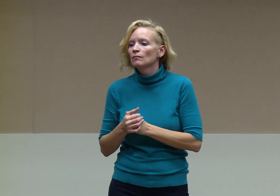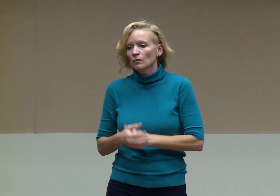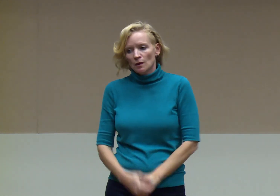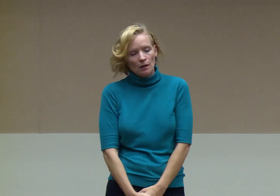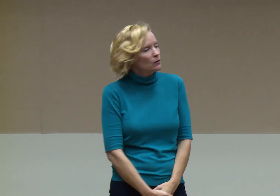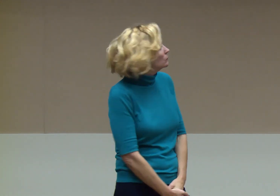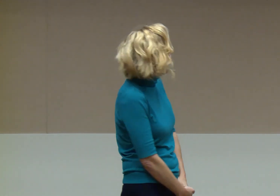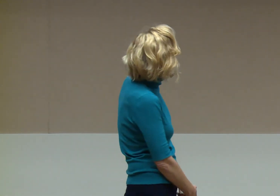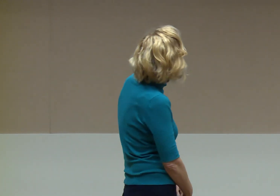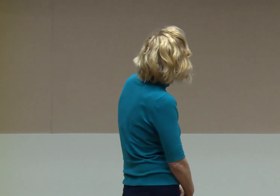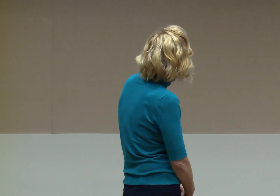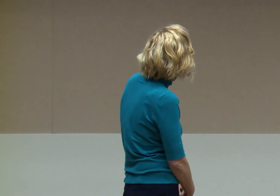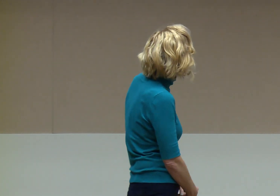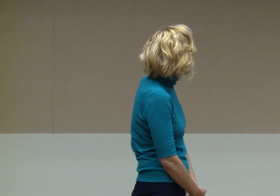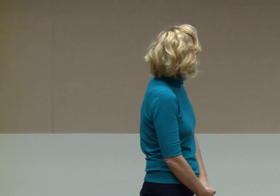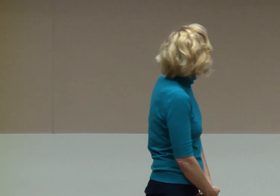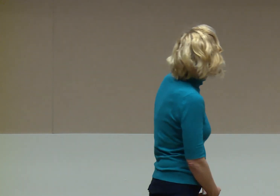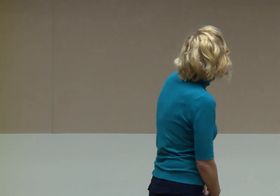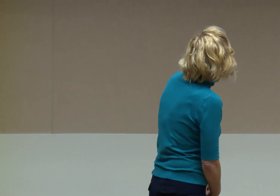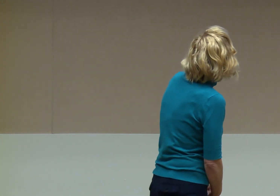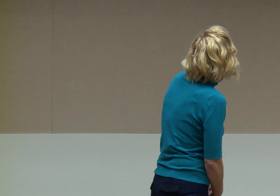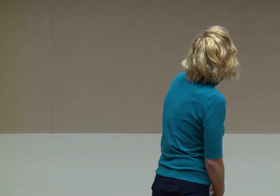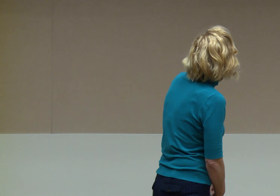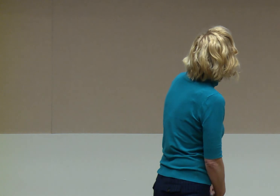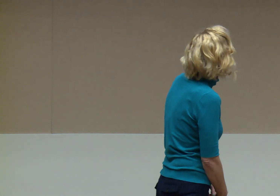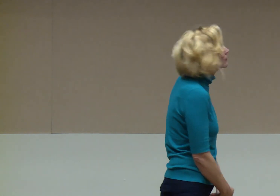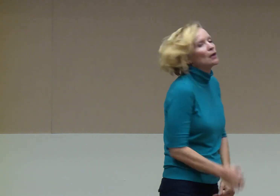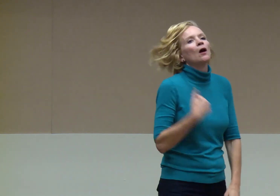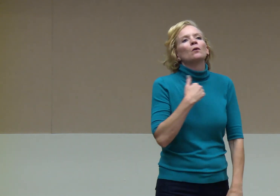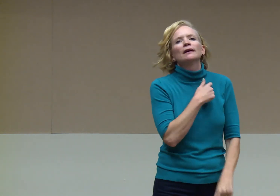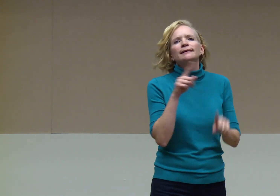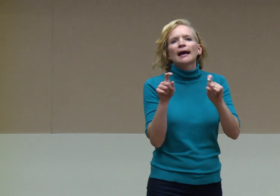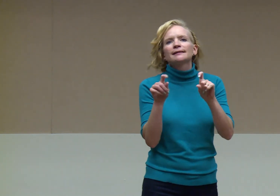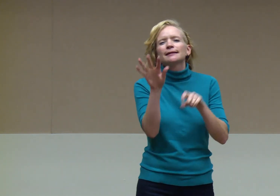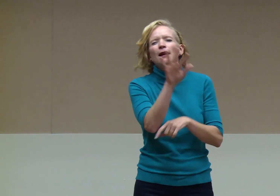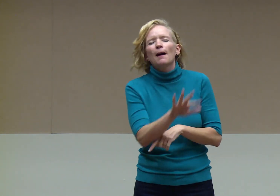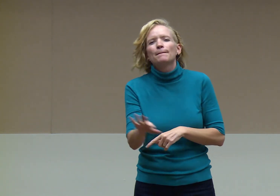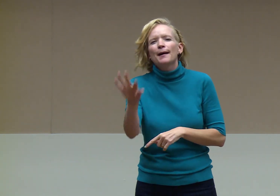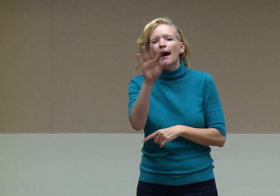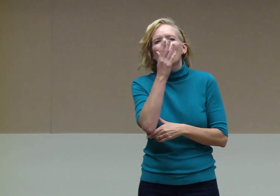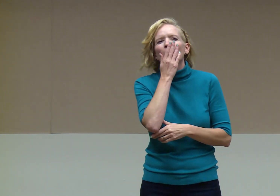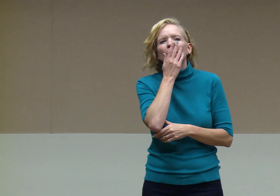if it was early, and if they were more time out in the world and if that had any gain for them.